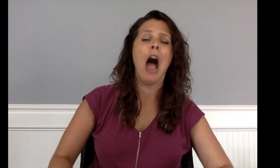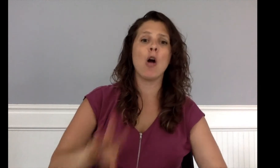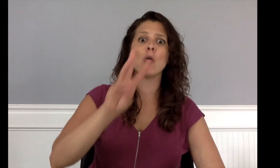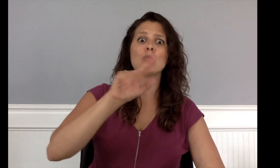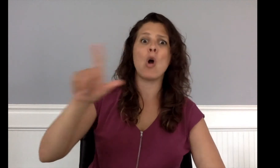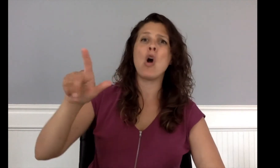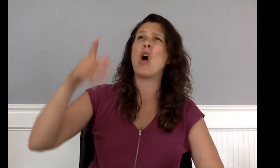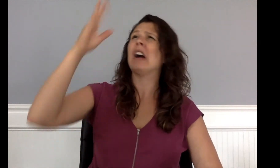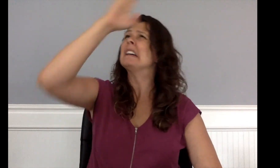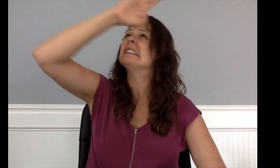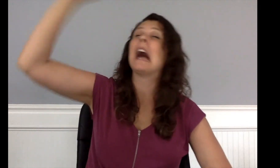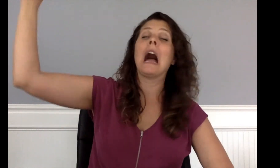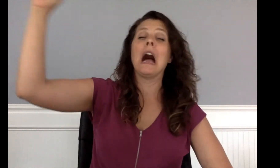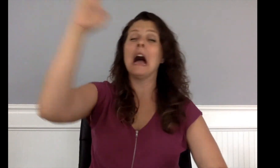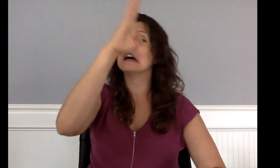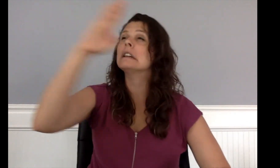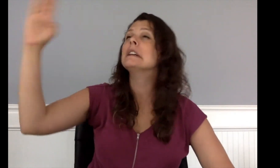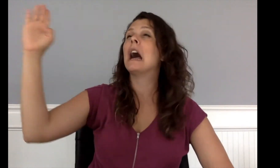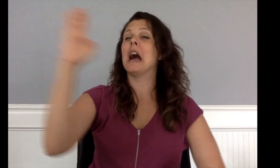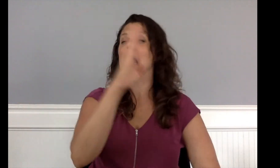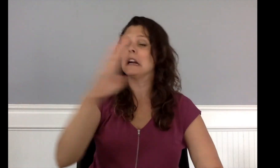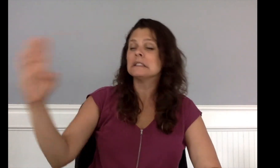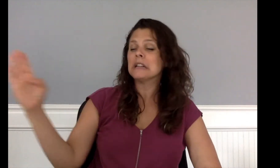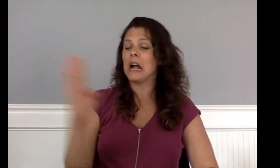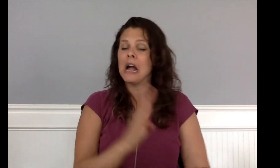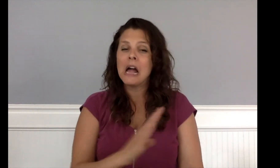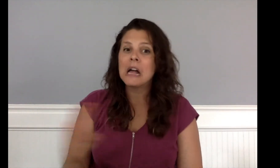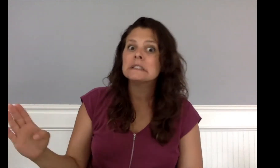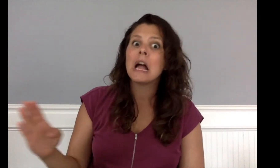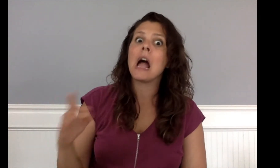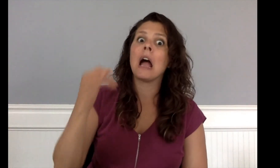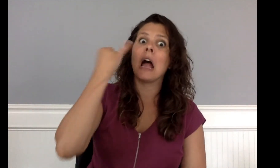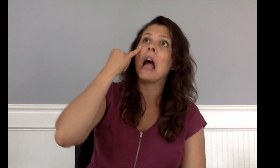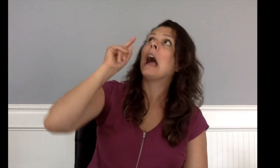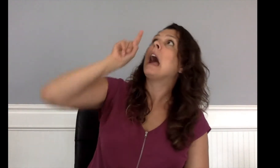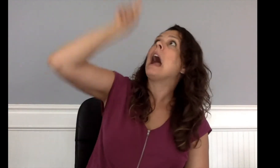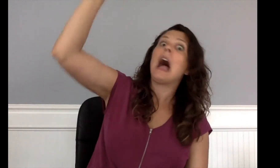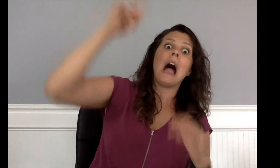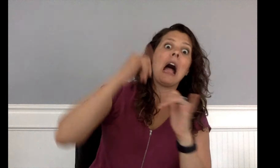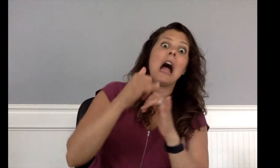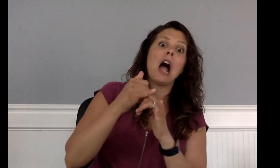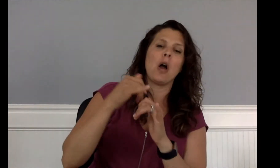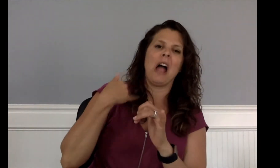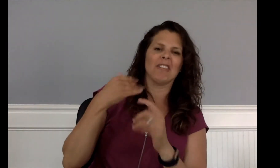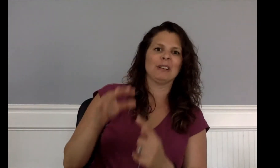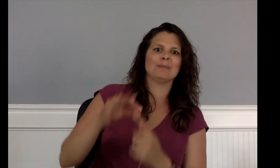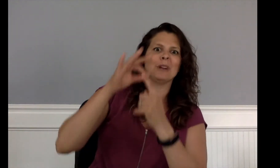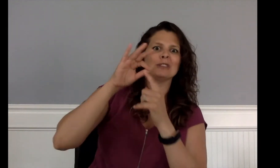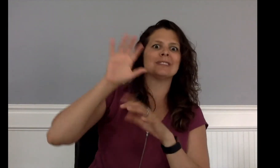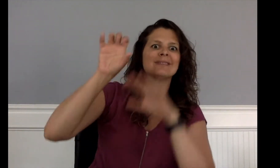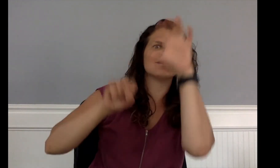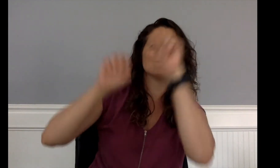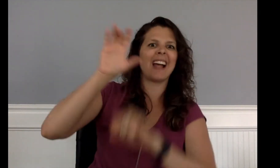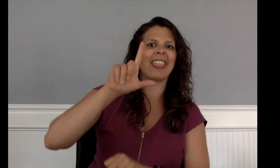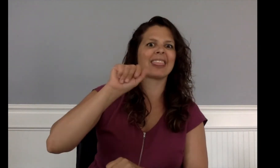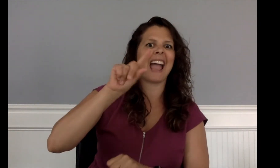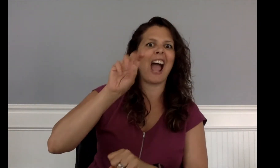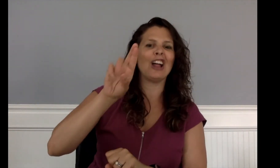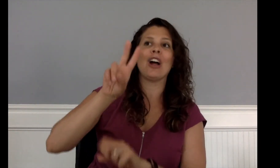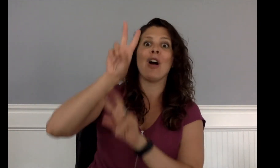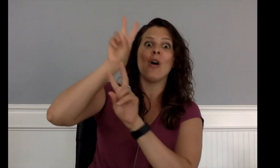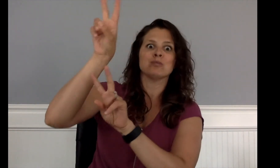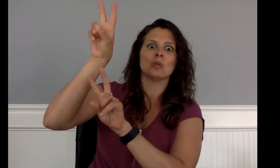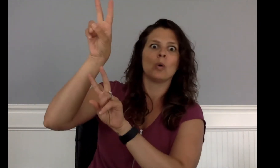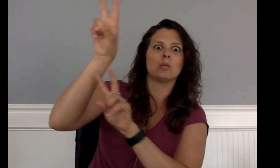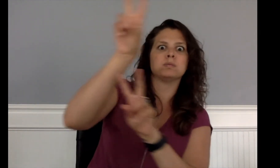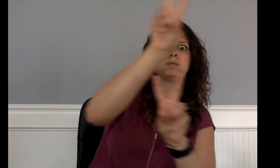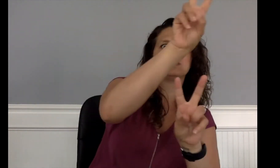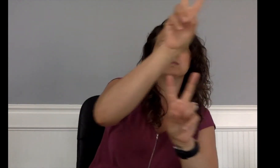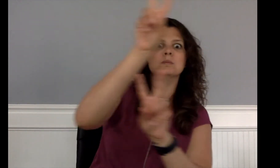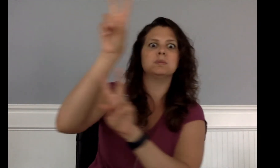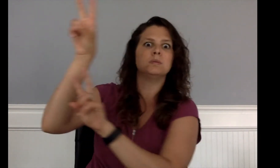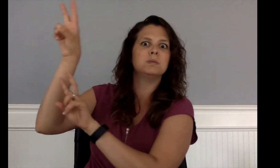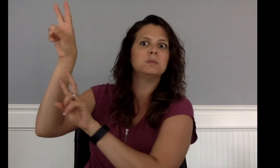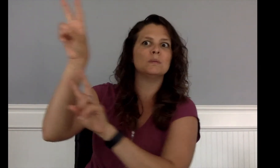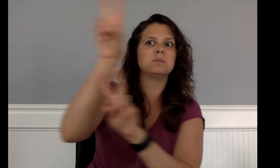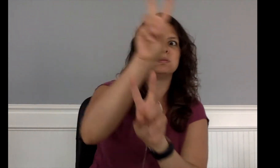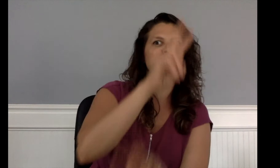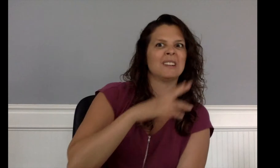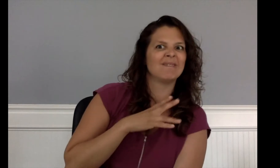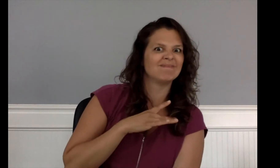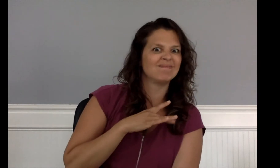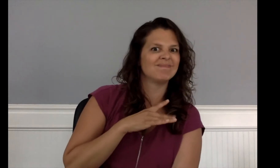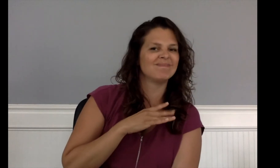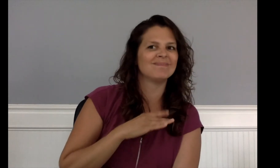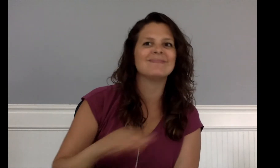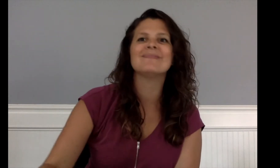floor-to-ceiling bookcases, with a rolling ladder to reach the highest ones.